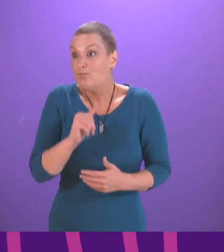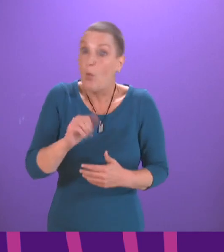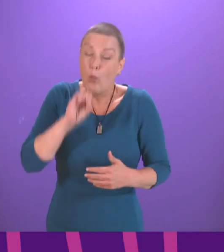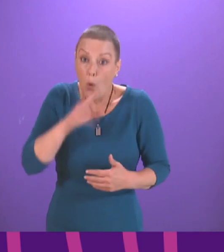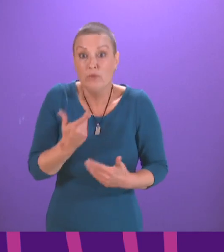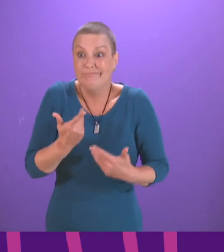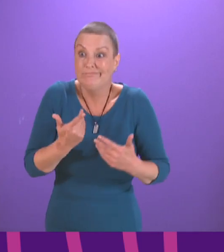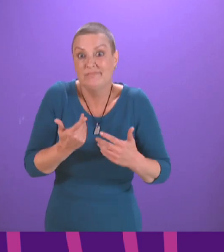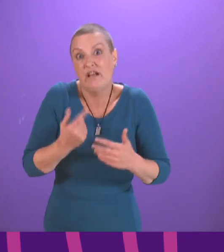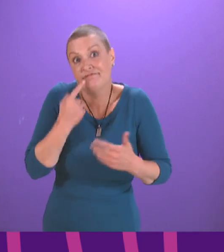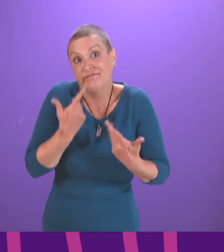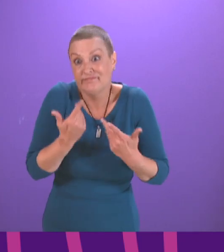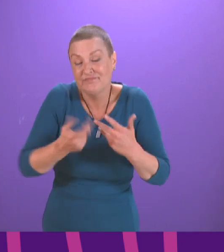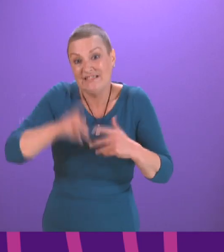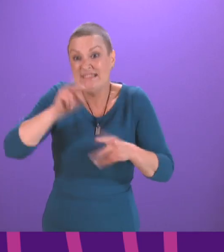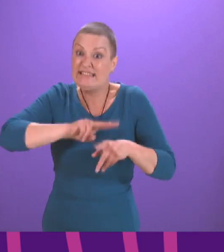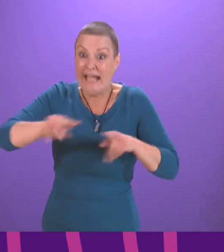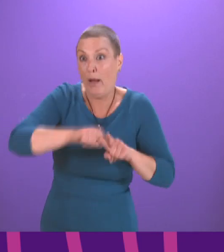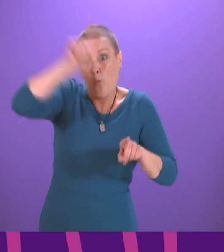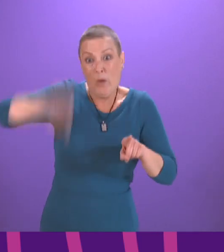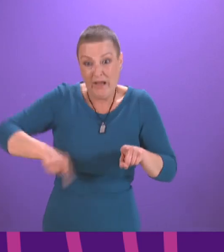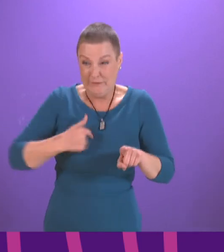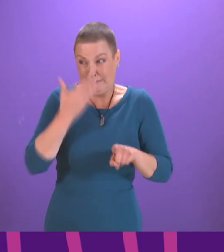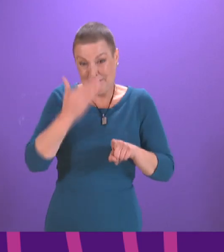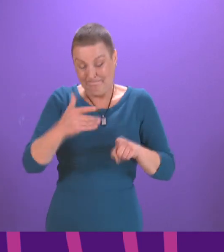second wave. There is an intense focus on the part not just of Government but of partners